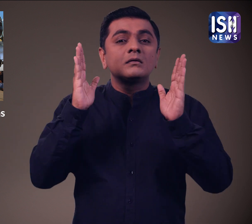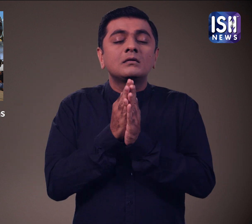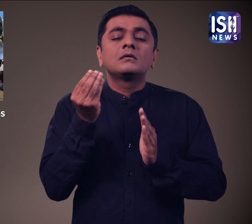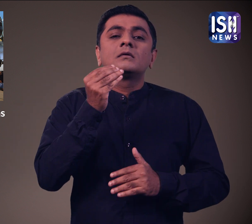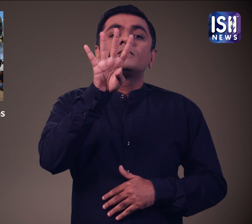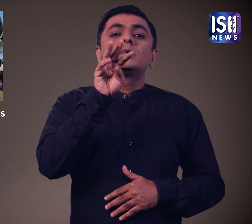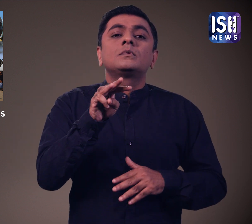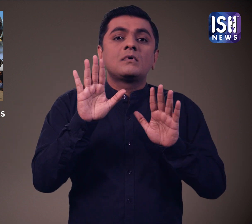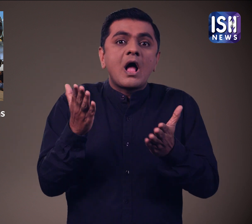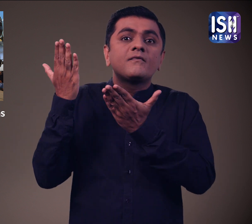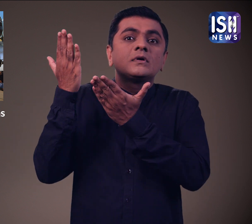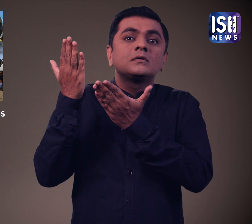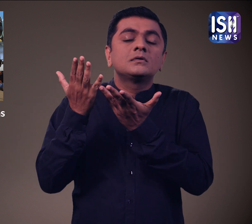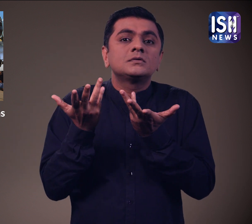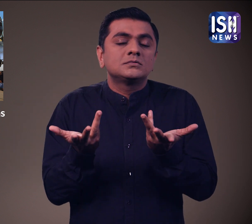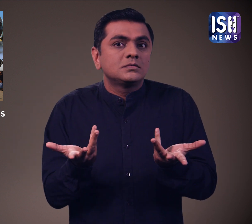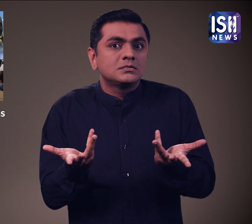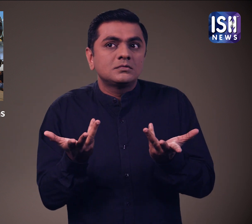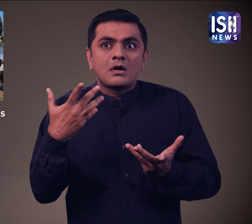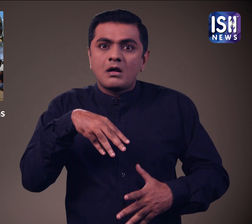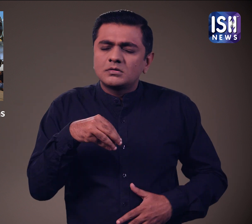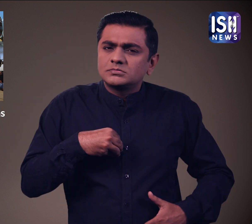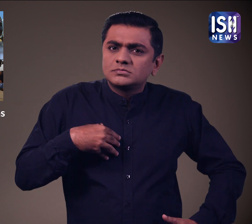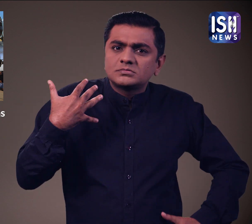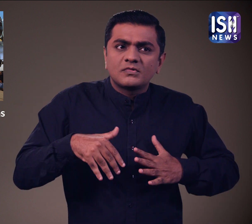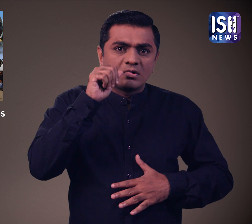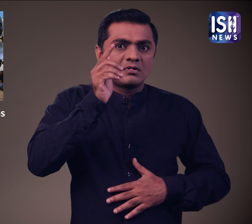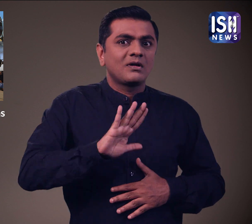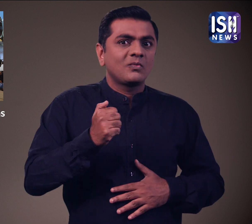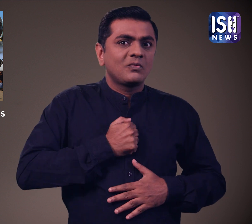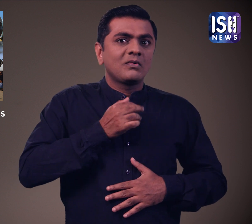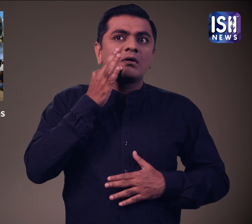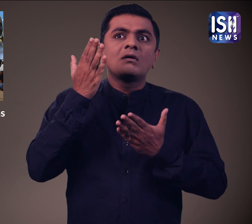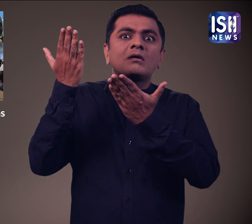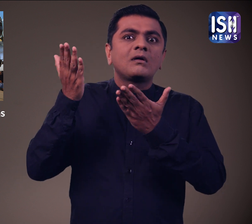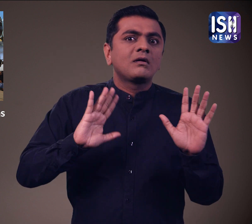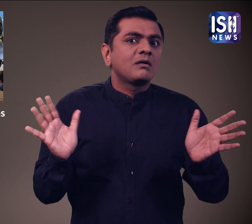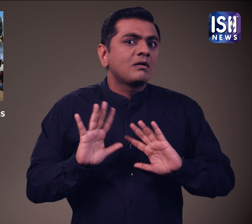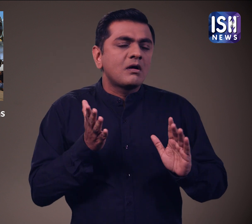In all there are about 4000 Indian nationals stuck in Sudan and are suffering.